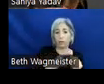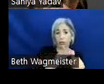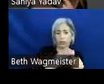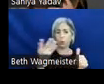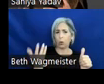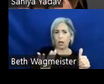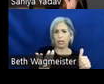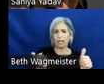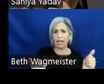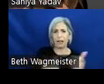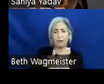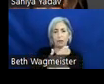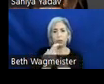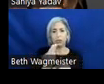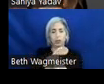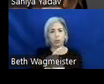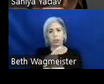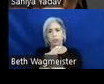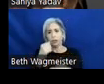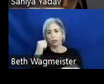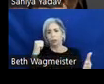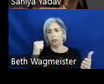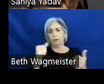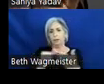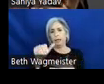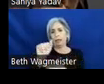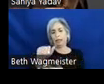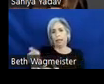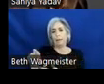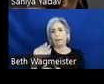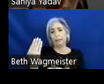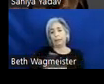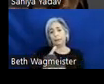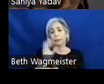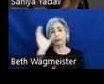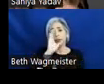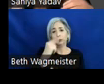everybody kind of uses a mailing app, sometimes I search my email, sometimes I may go straight to